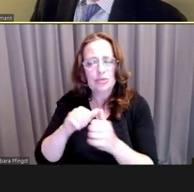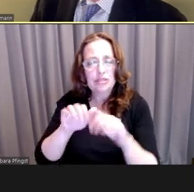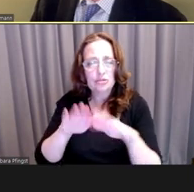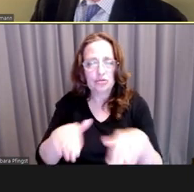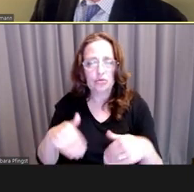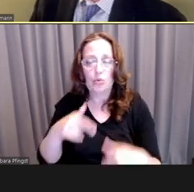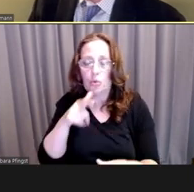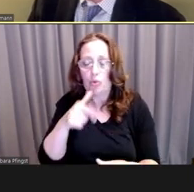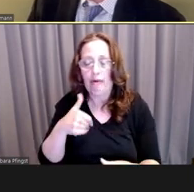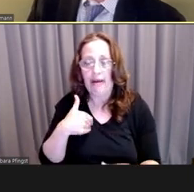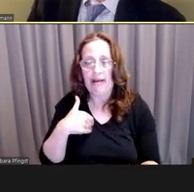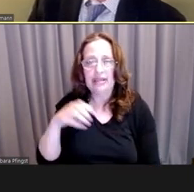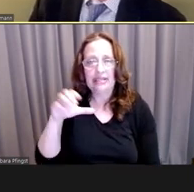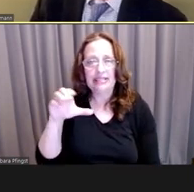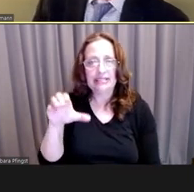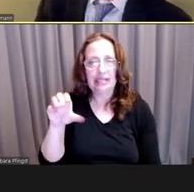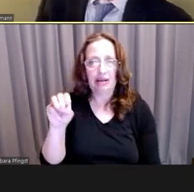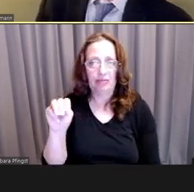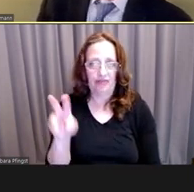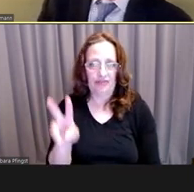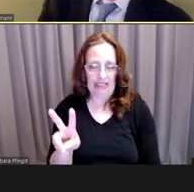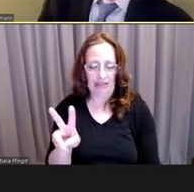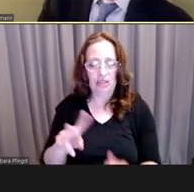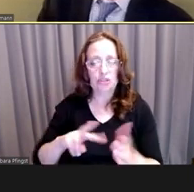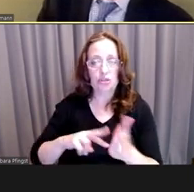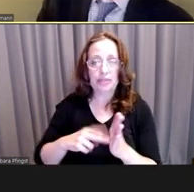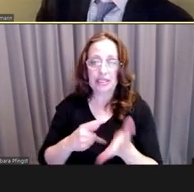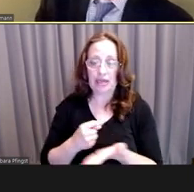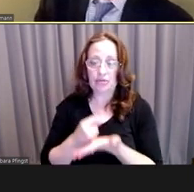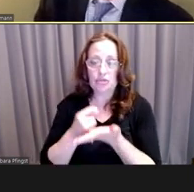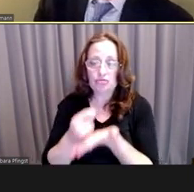And also to support other neurologic issues if they come up. And certainly